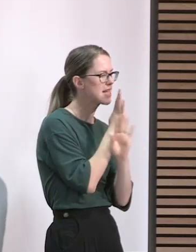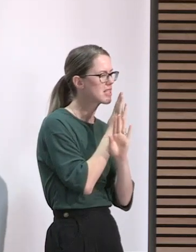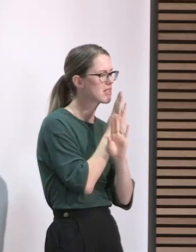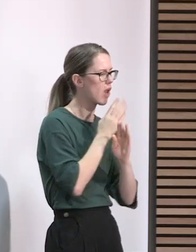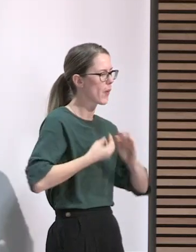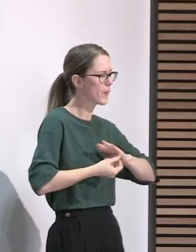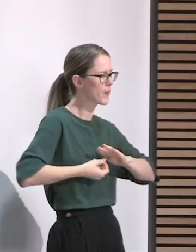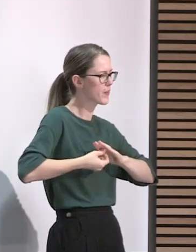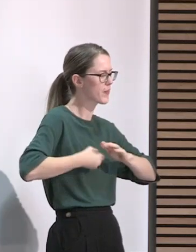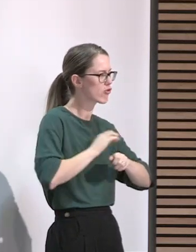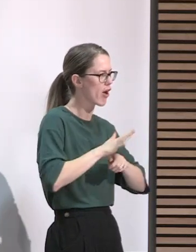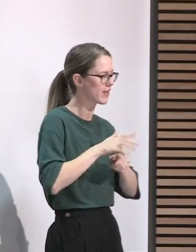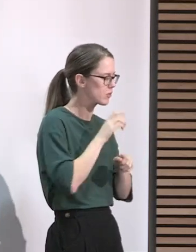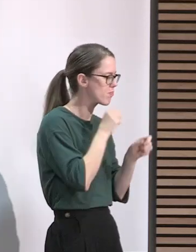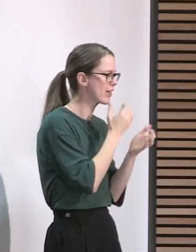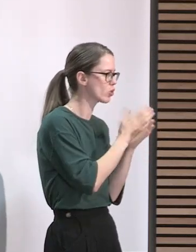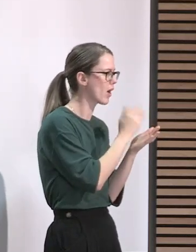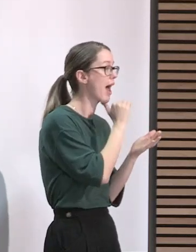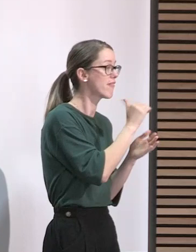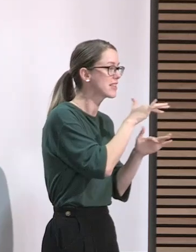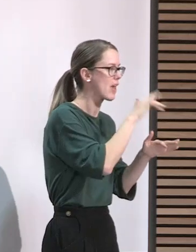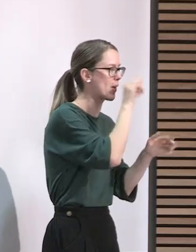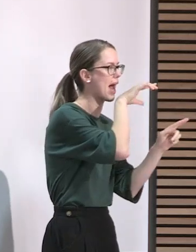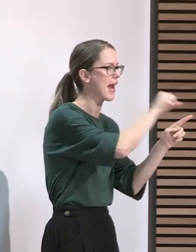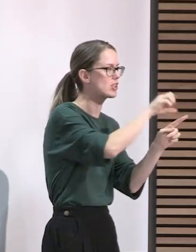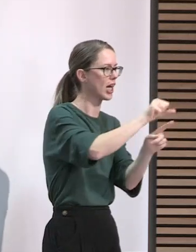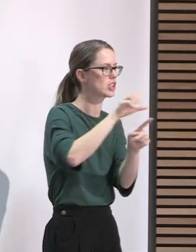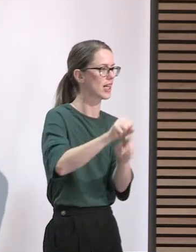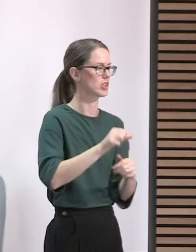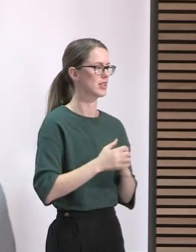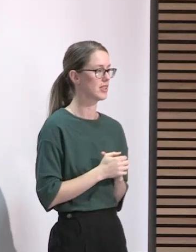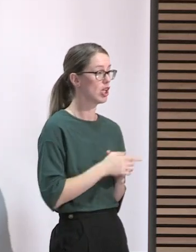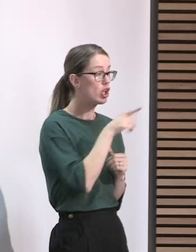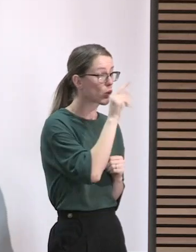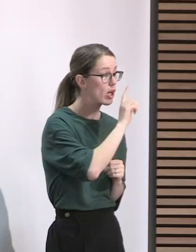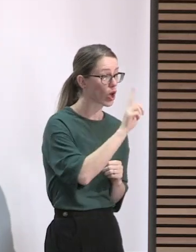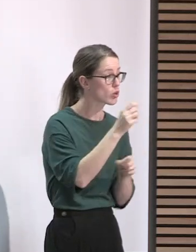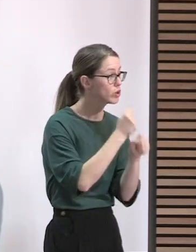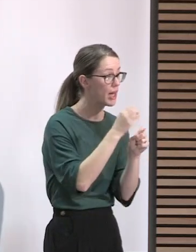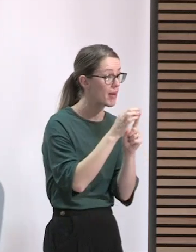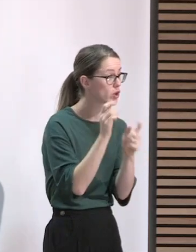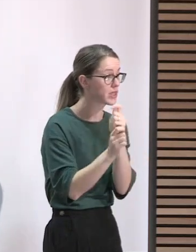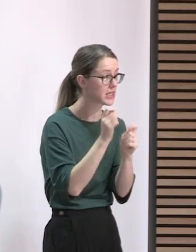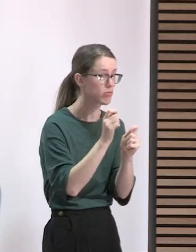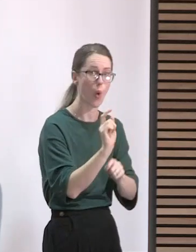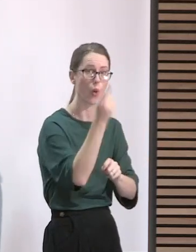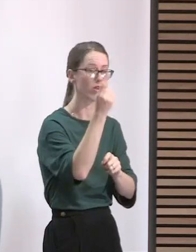tested. This is part of our surveillance programme to help ensure we have identified the full extent of the current